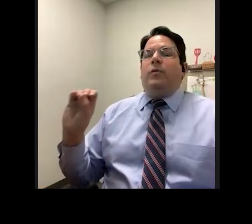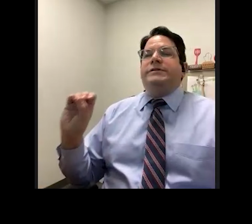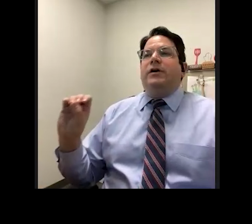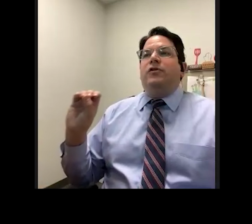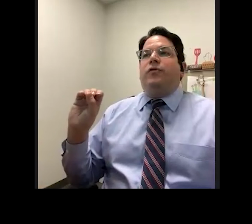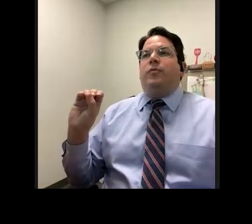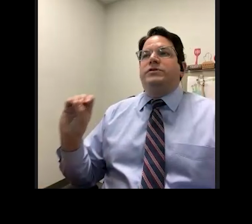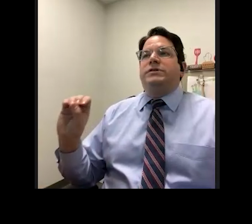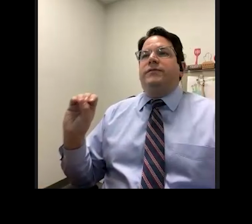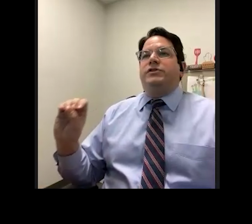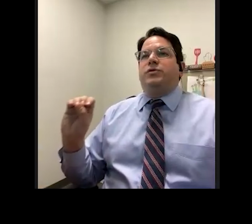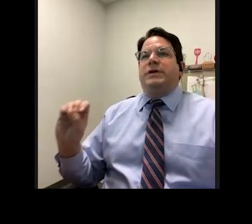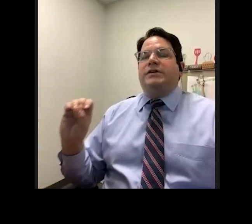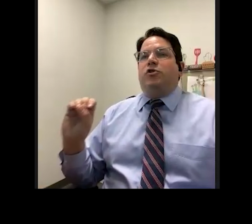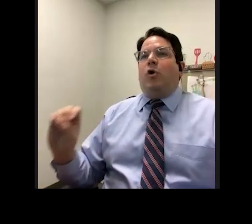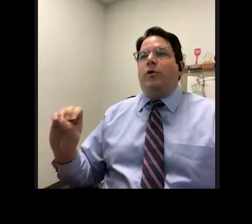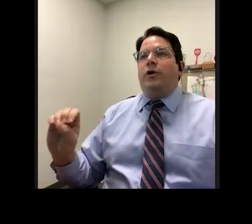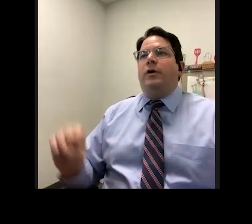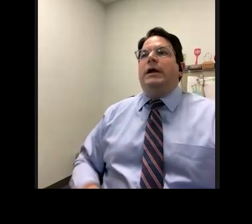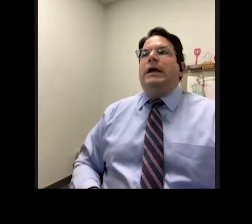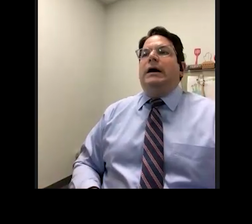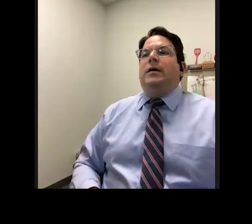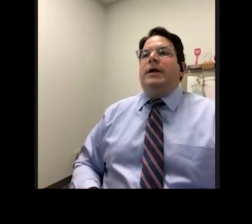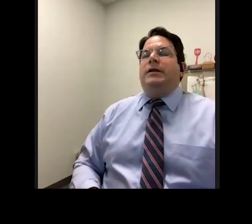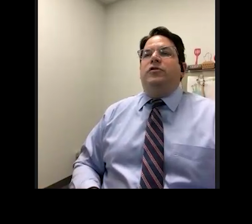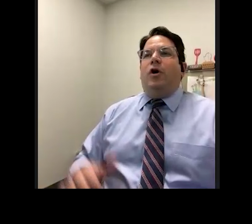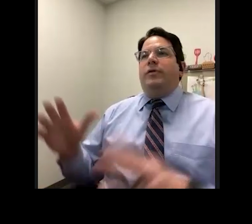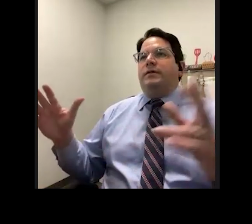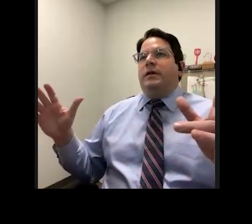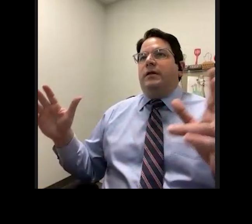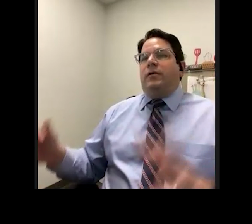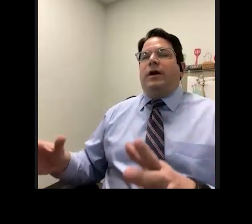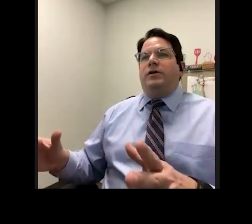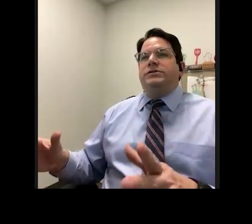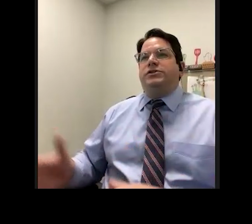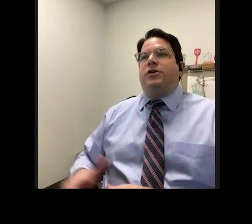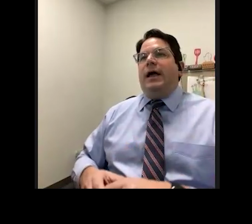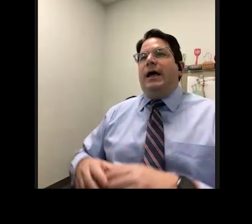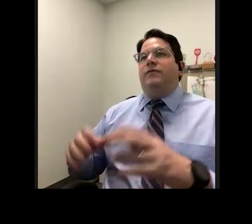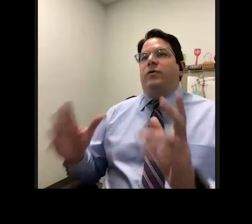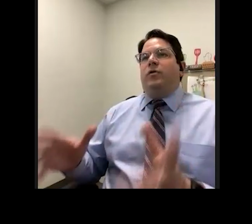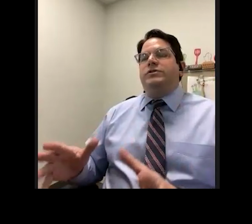And I will tell you for most individuals, as you're older and you know that the credit cards that you're going to have